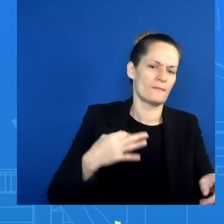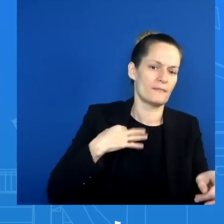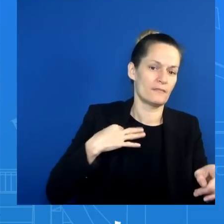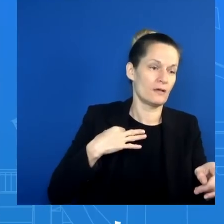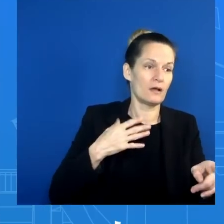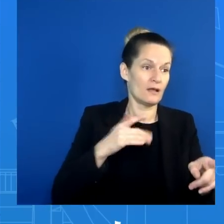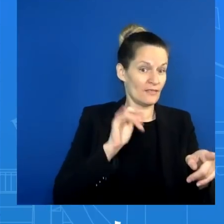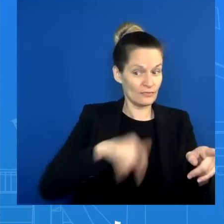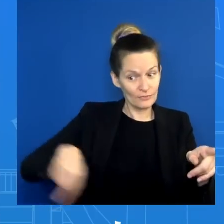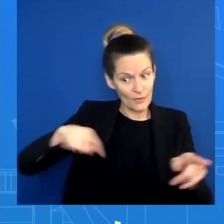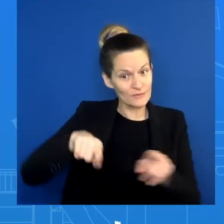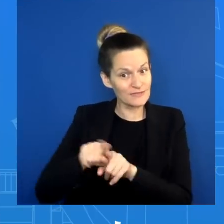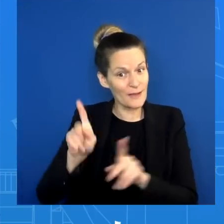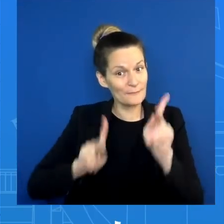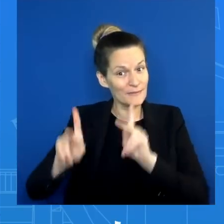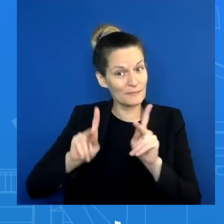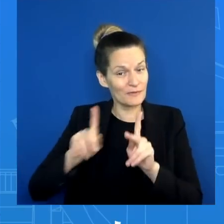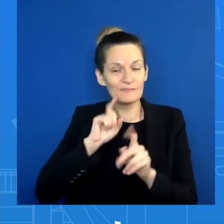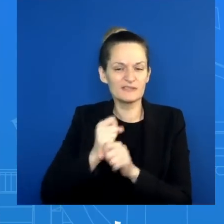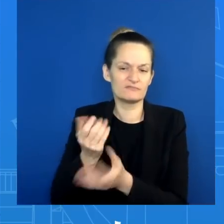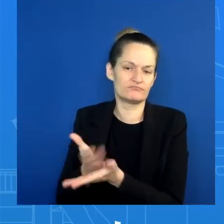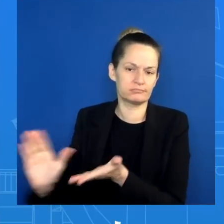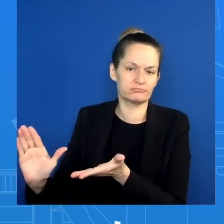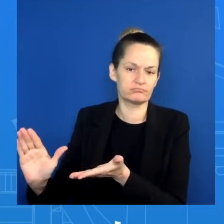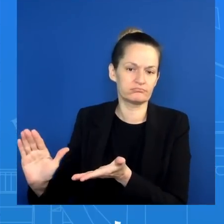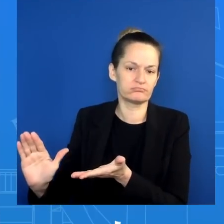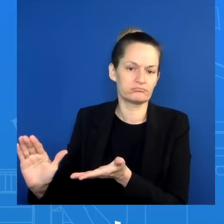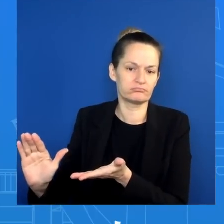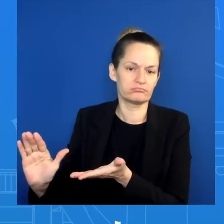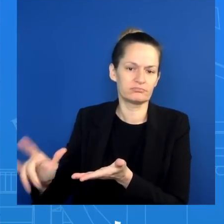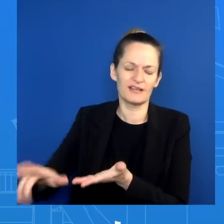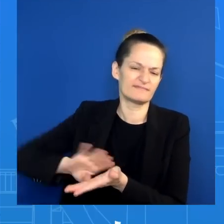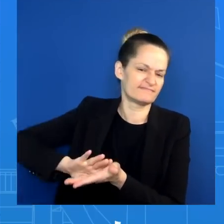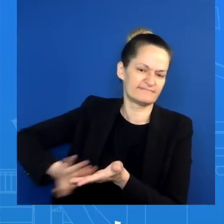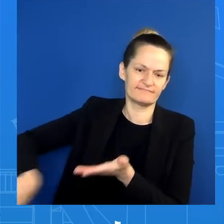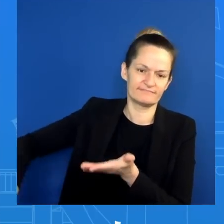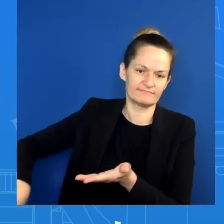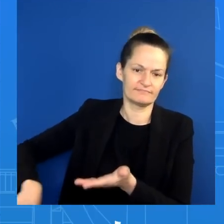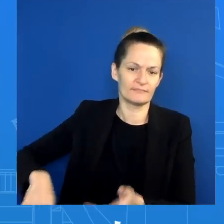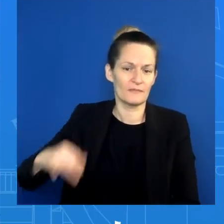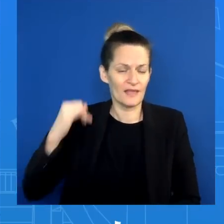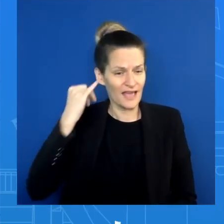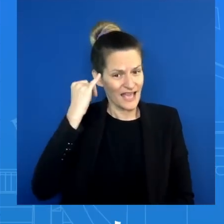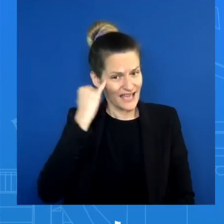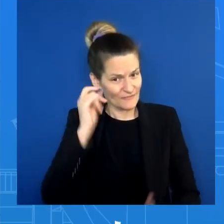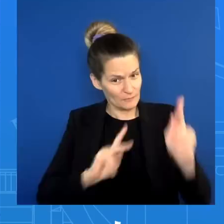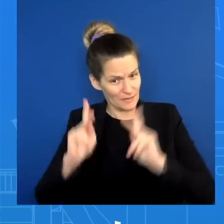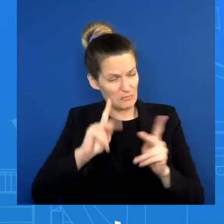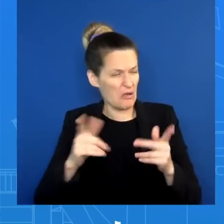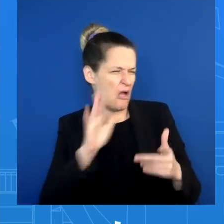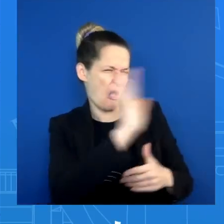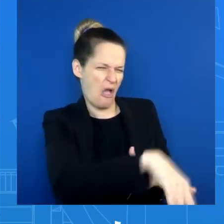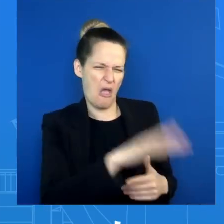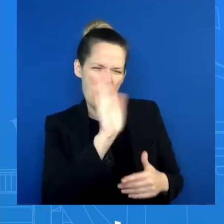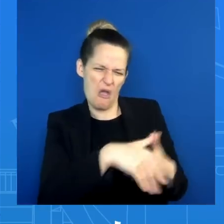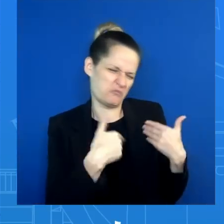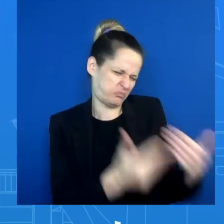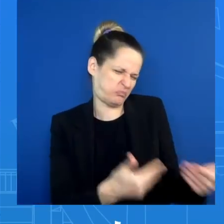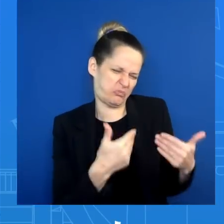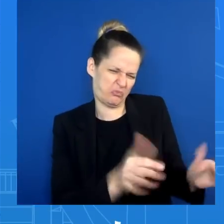who is acting in this way that is defrauding students. That is something that you heard from Ambassador Rice herself.